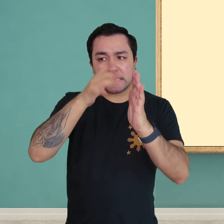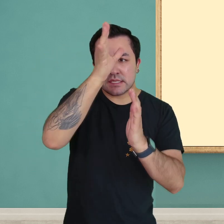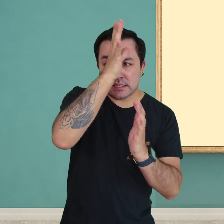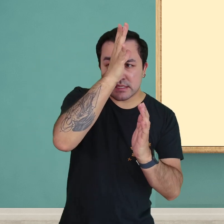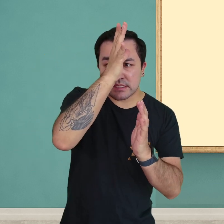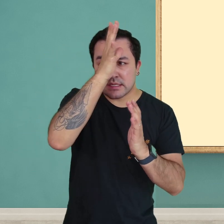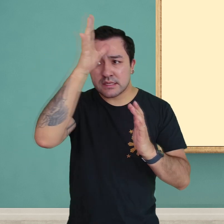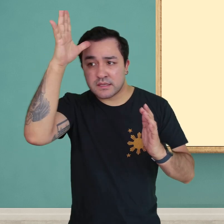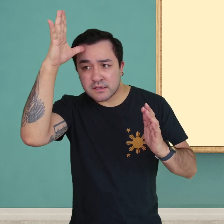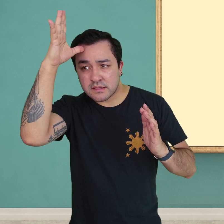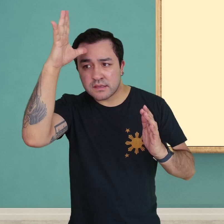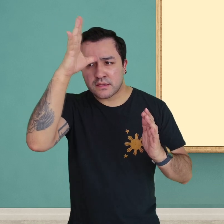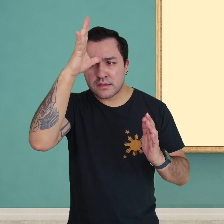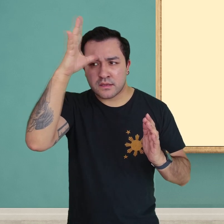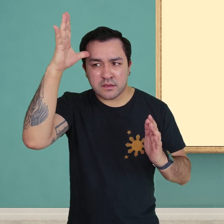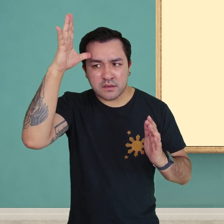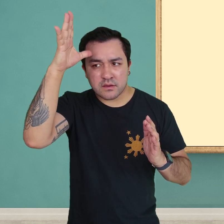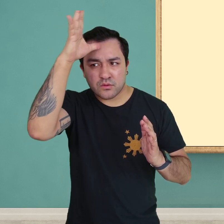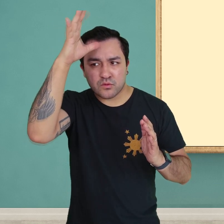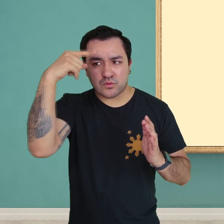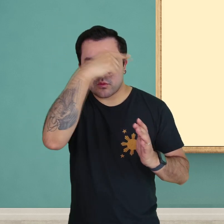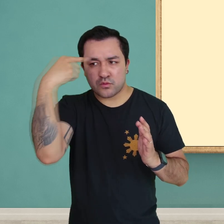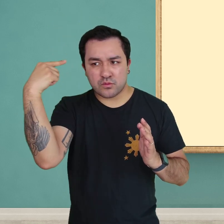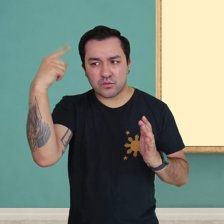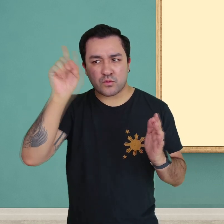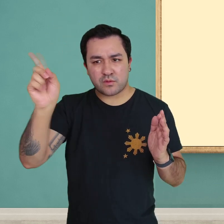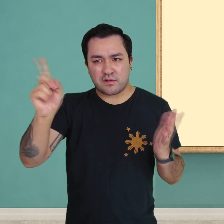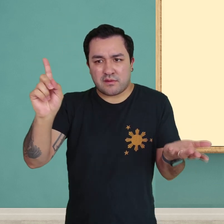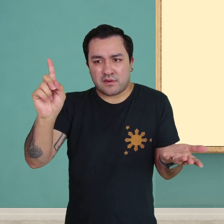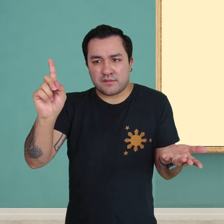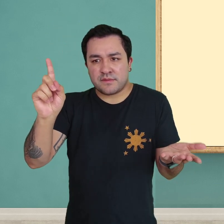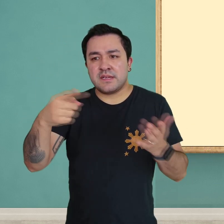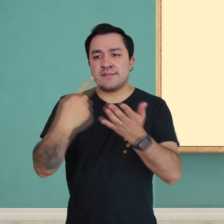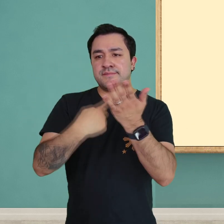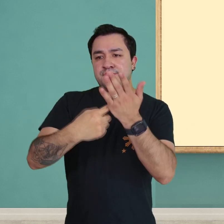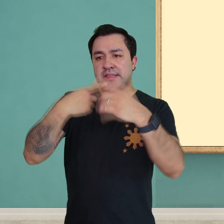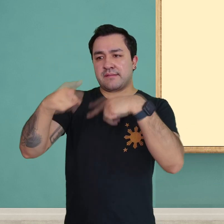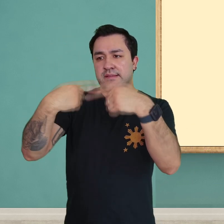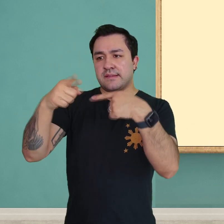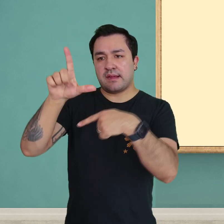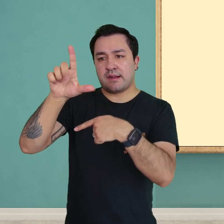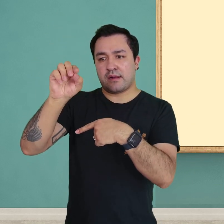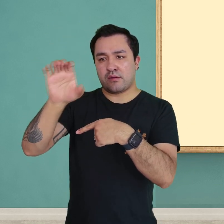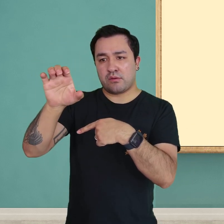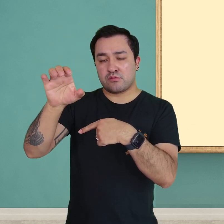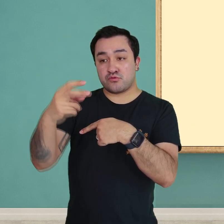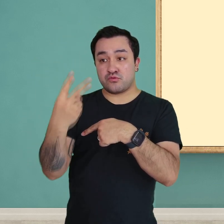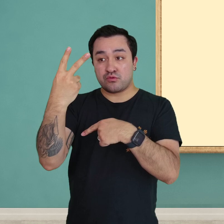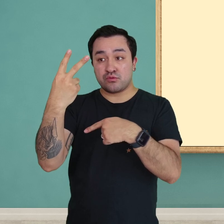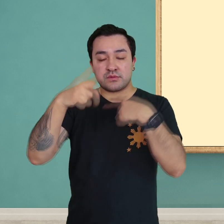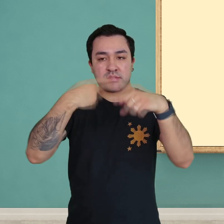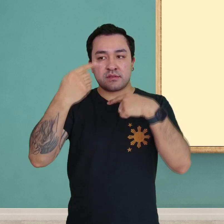the forehead. Some signs are even more difficult because they appear in two locations. The sign for